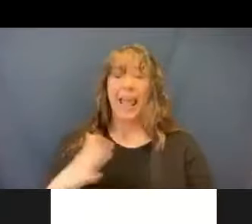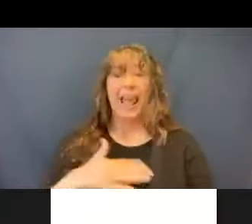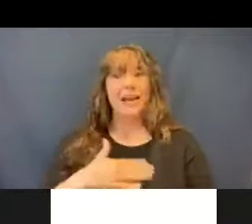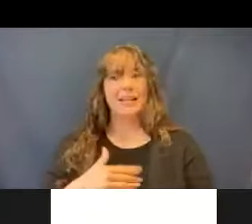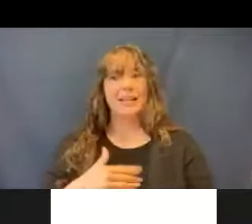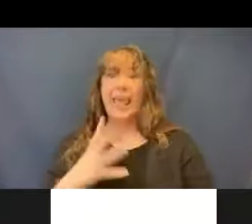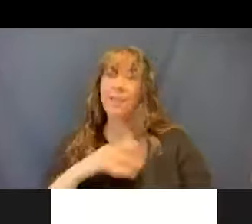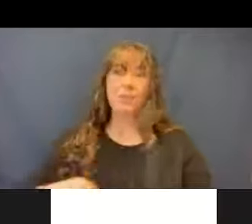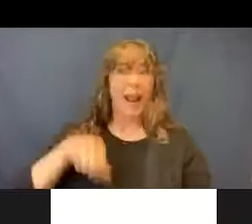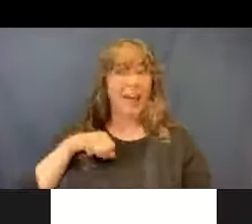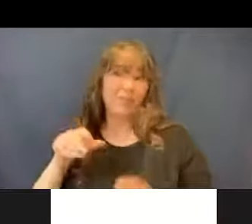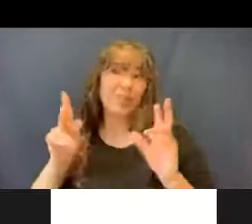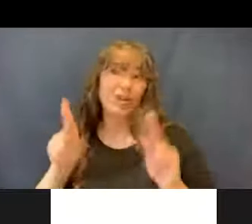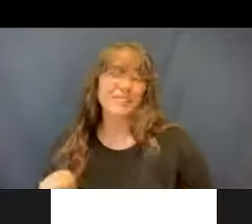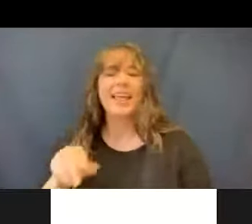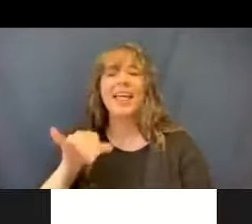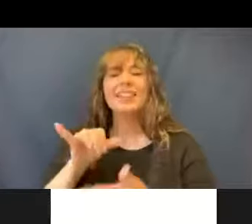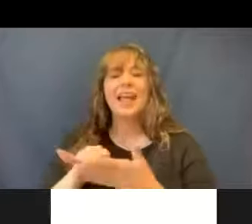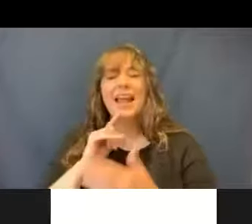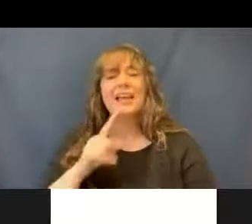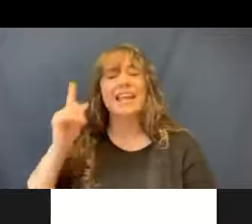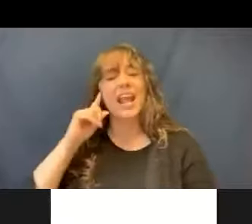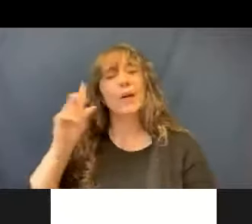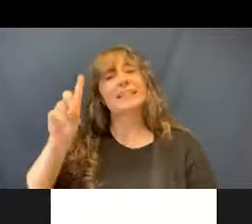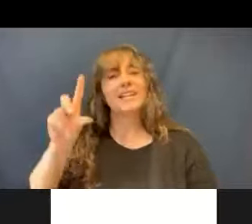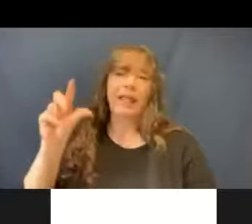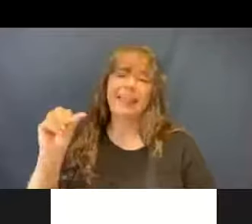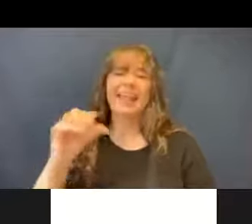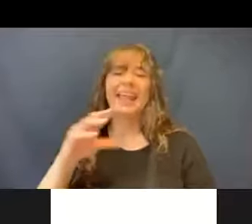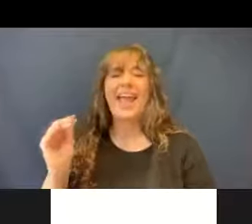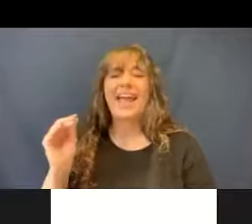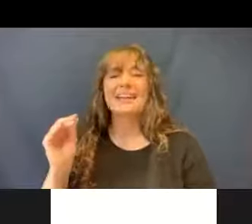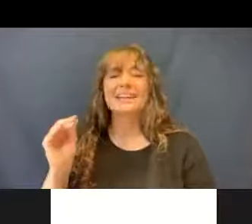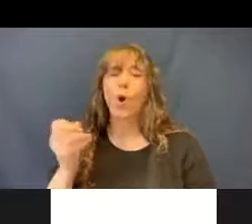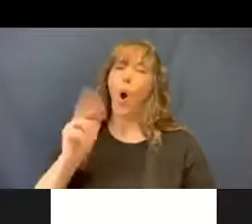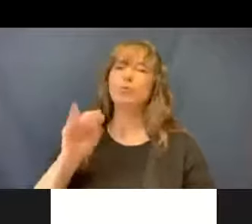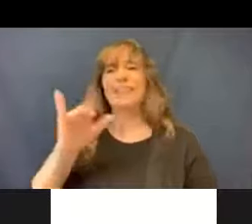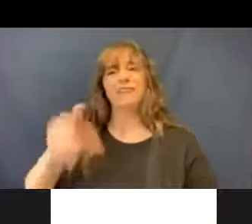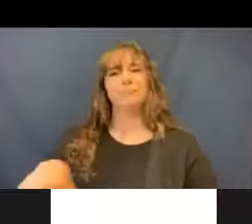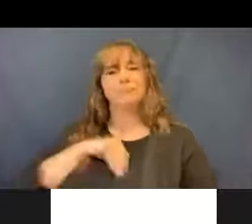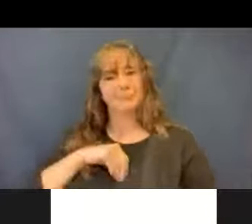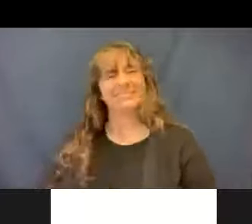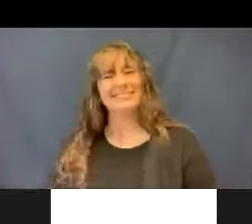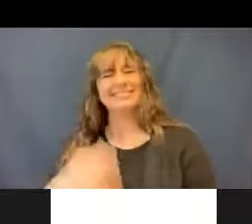that has a hearing disability and owns it. >> ANDREA RODRIGUEZ: Yes, for sure. And we